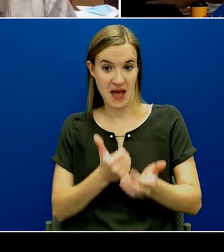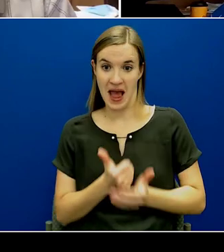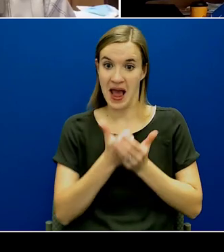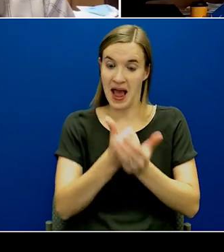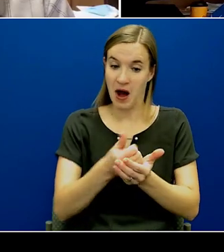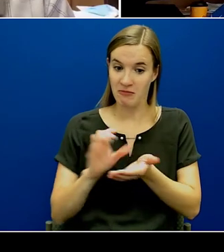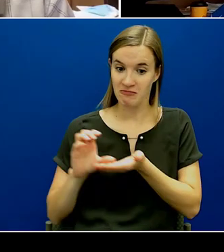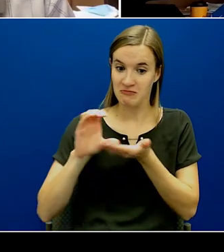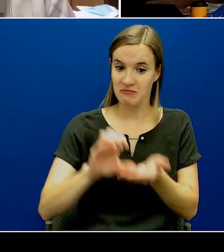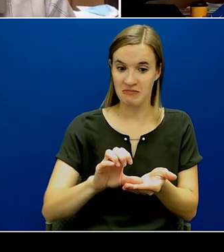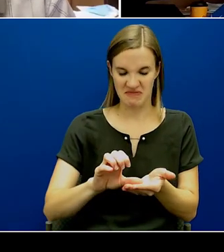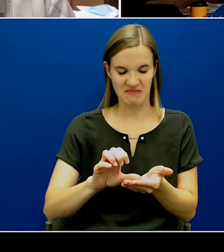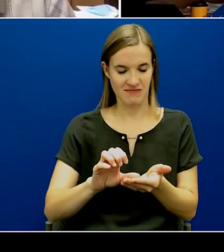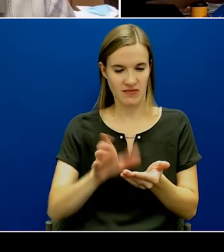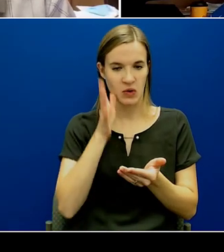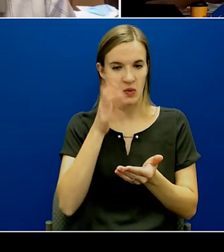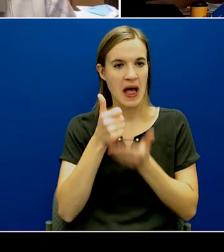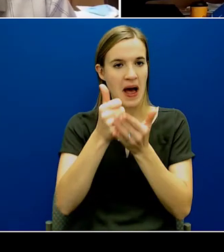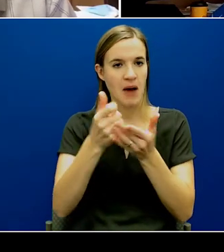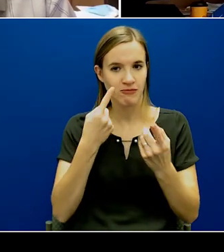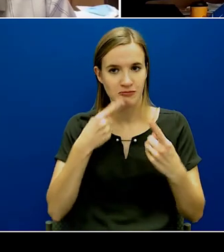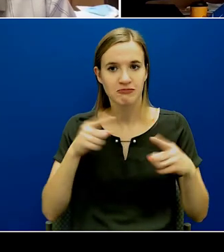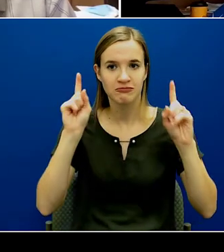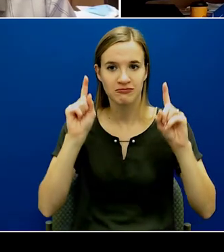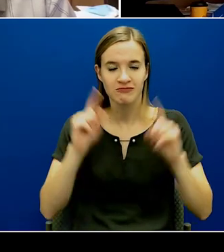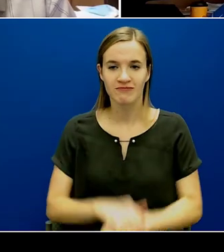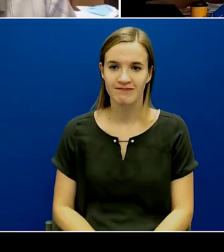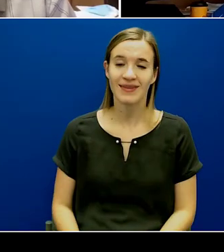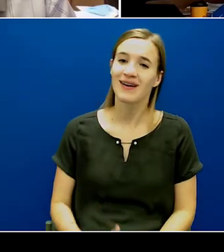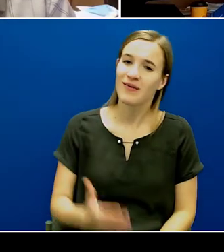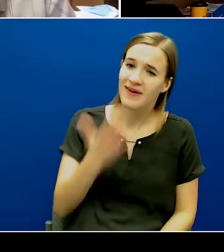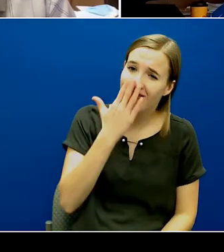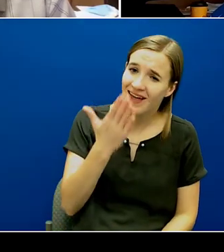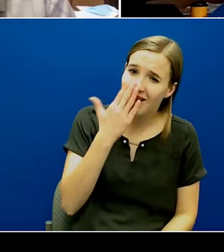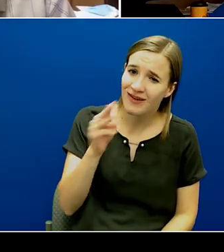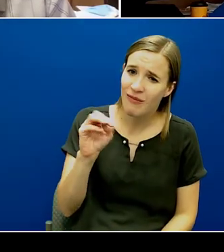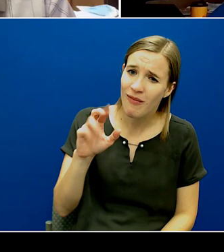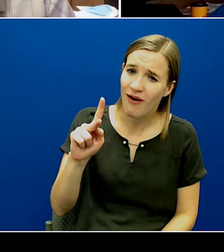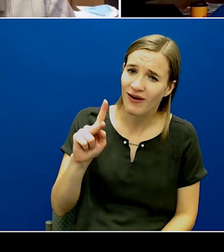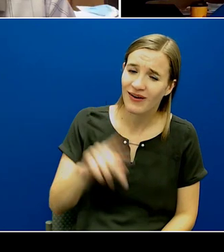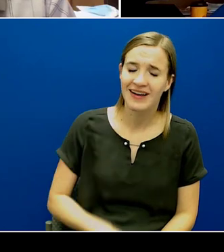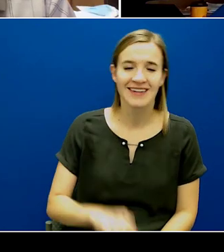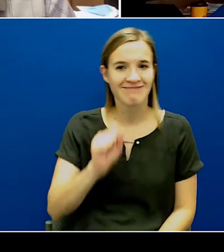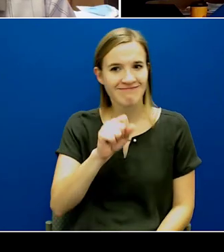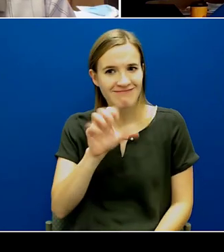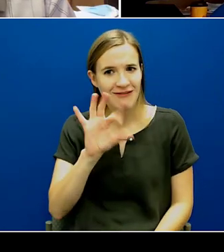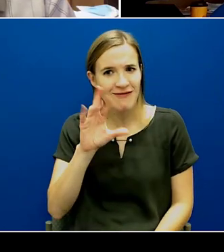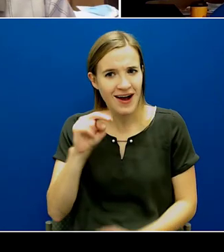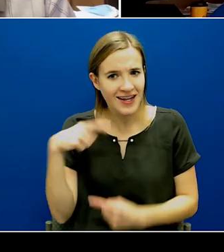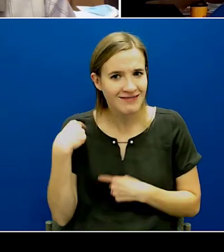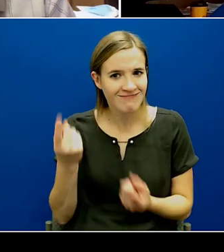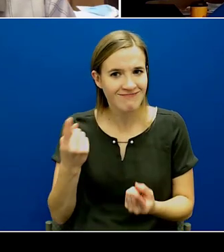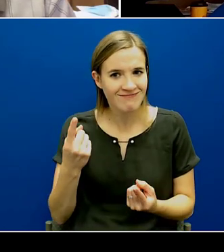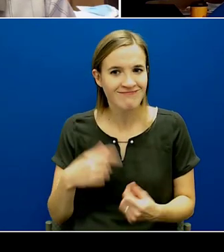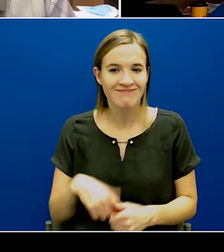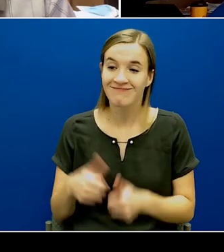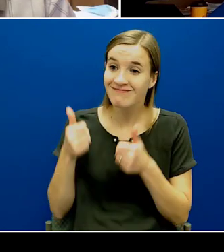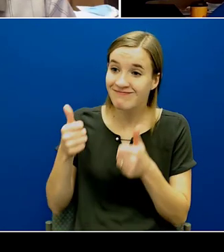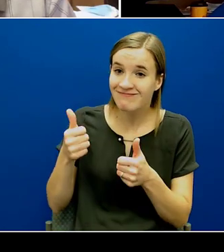does work for everybody. So. Melva: Thank you, Mark. I appreciate it. Mark: Yeah, great fun. Melva: Alright.